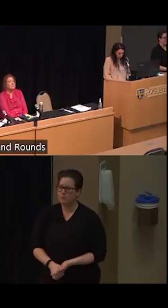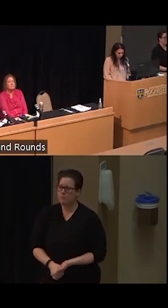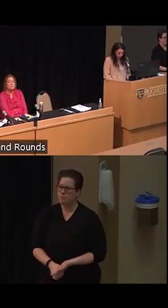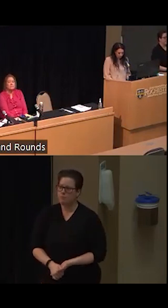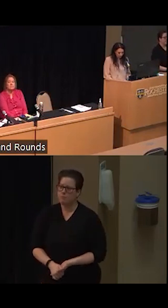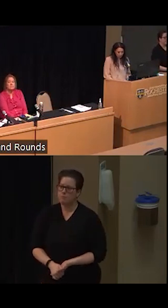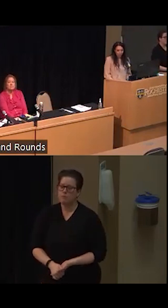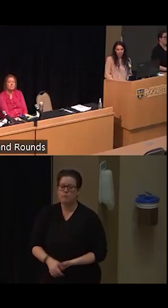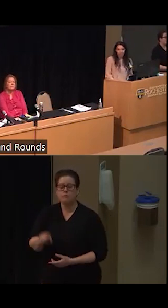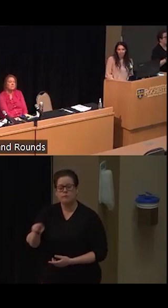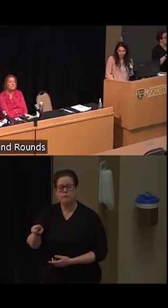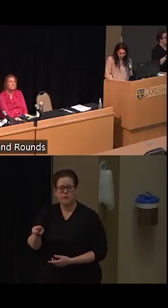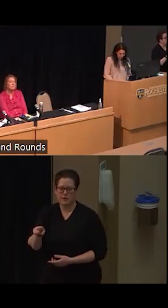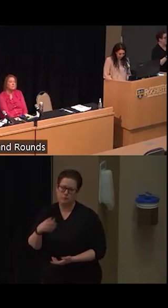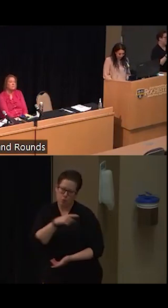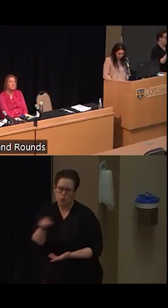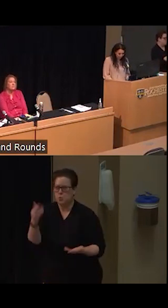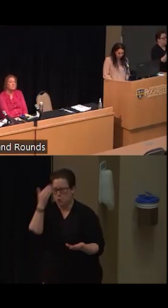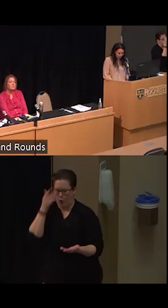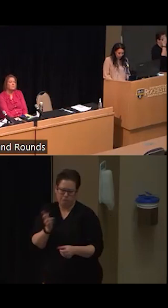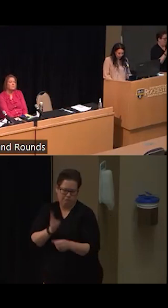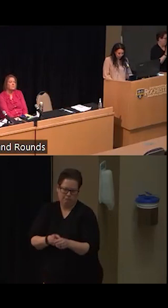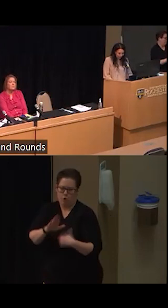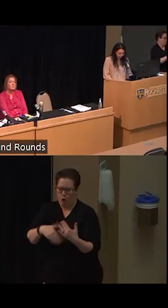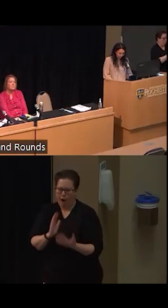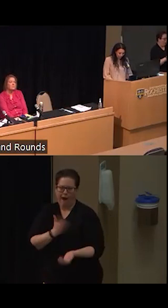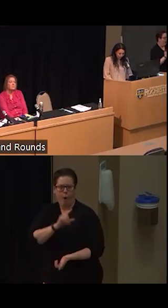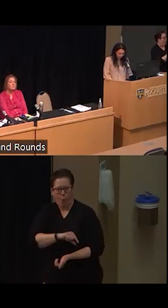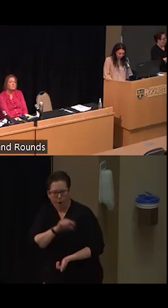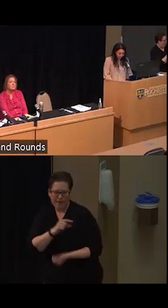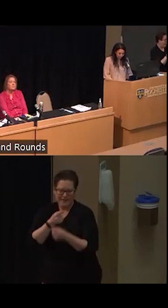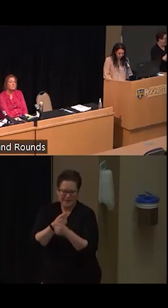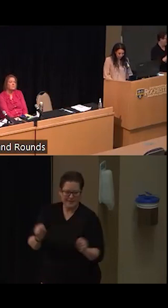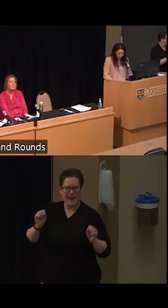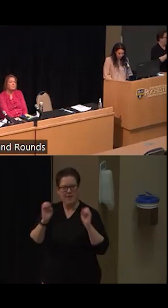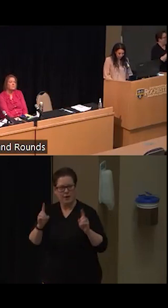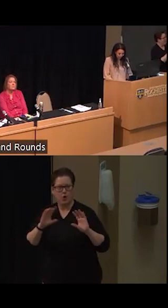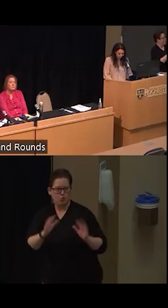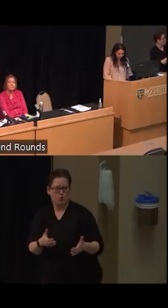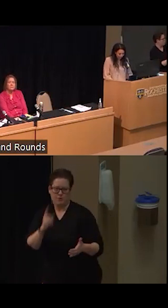she participates as many of you know in all of our quality safety and educational groups across